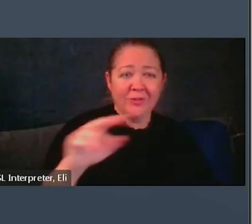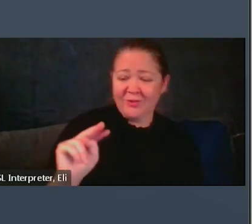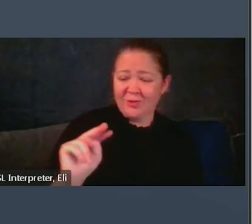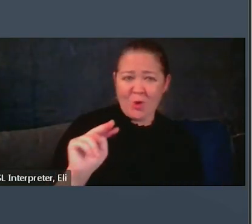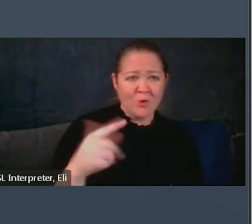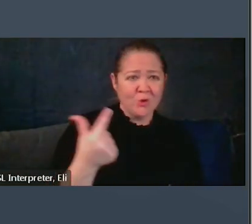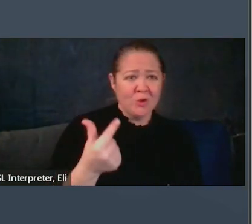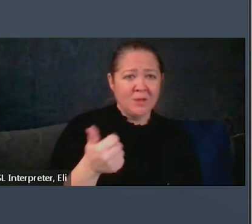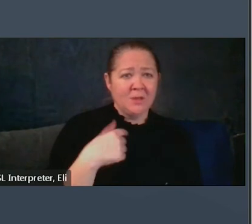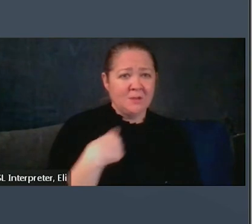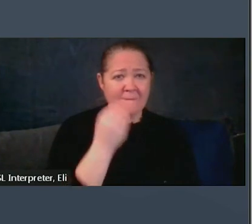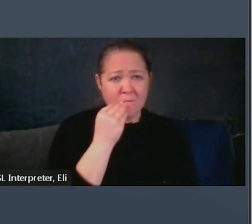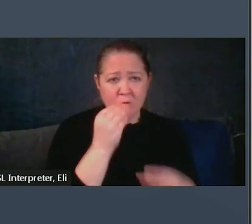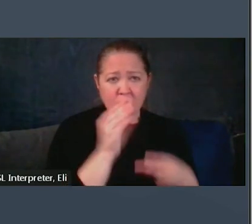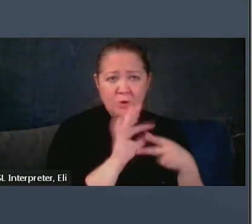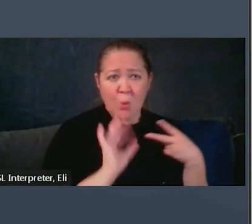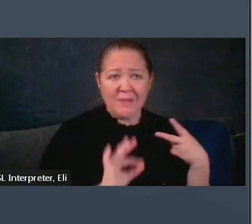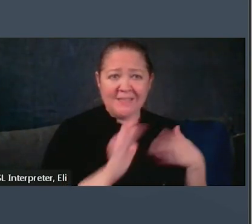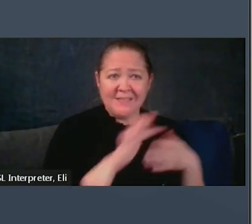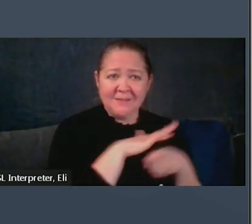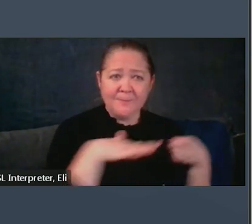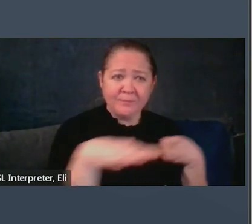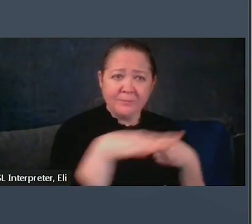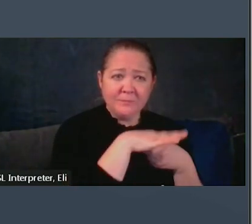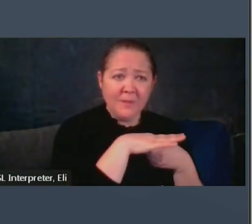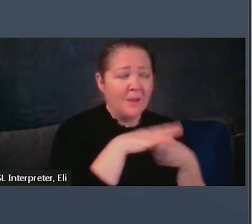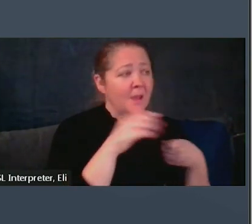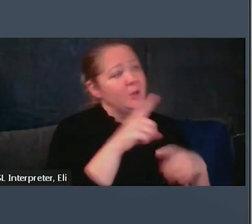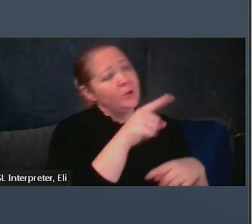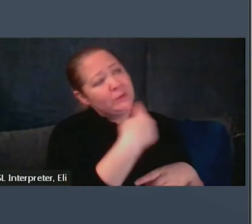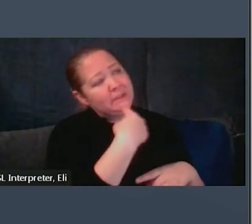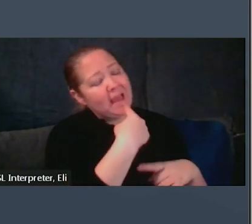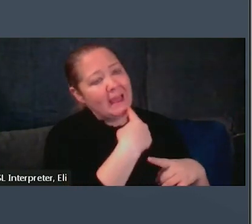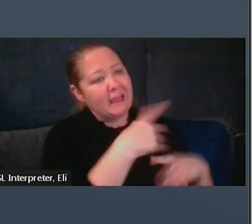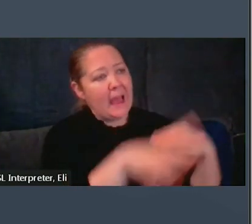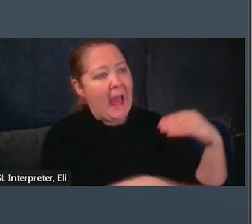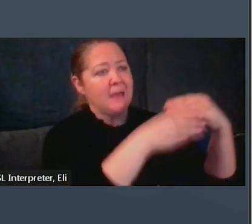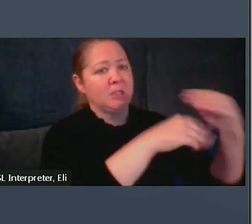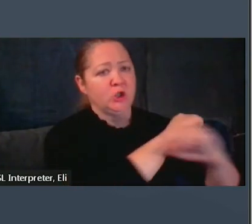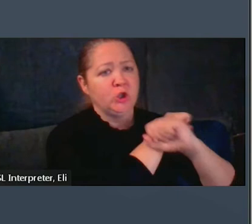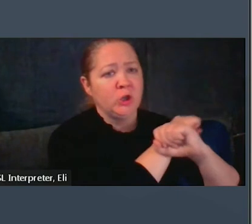but I think it's also disingenuous for them to say the added security when the current security problems have not been